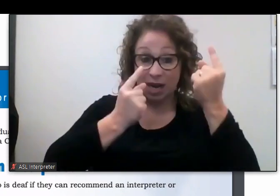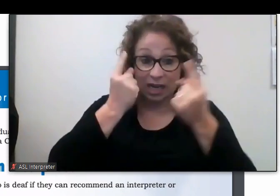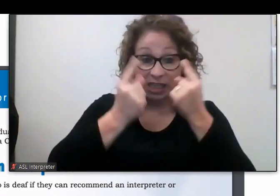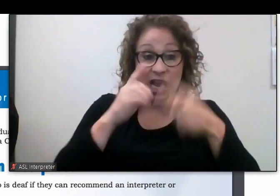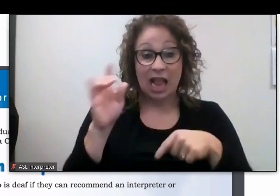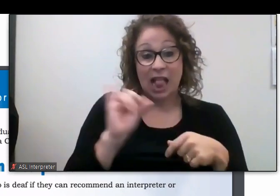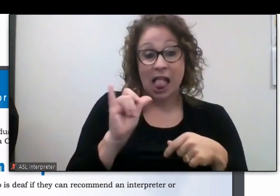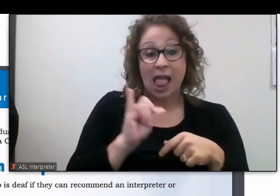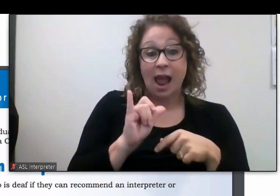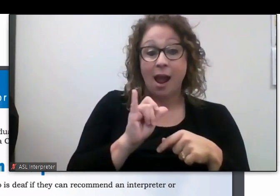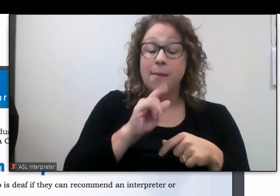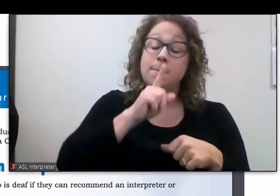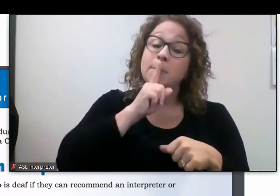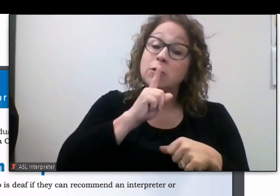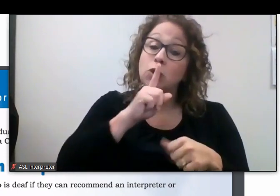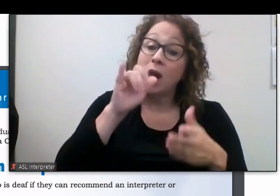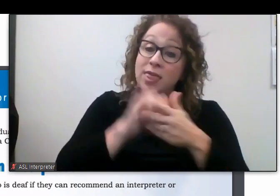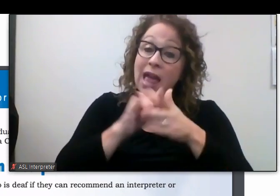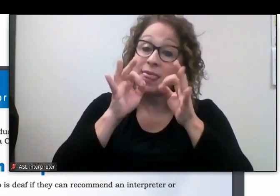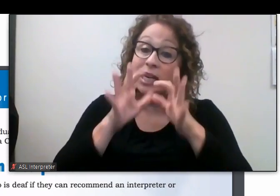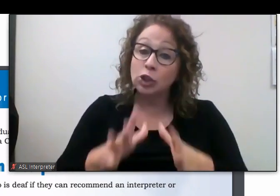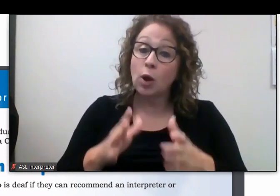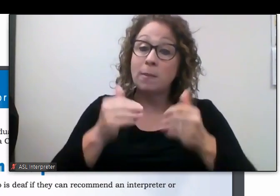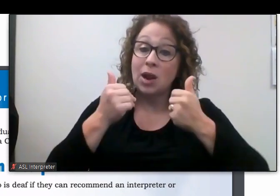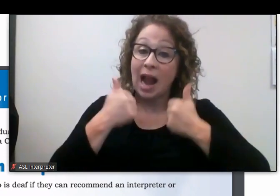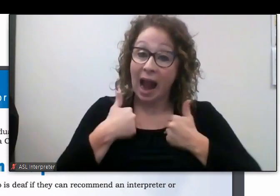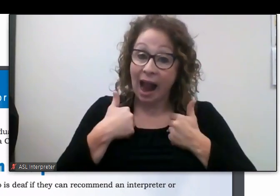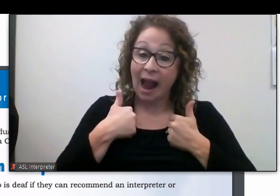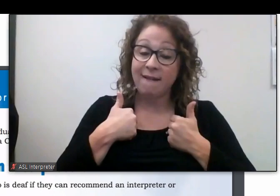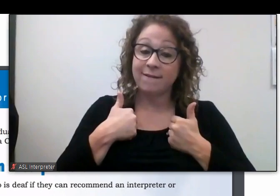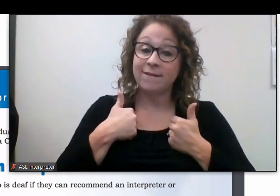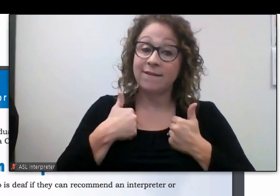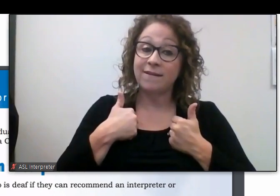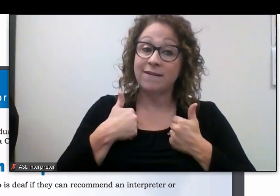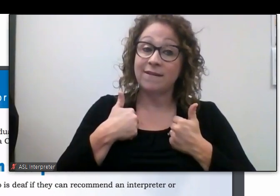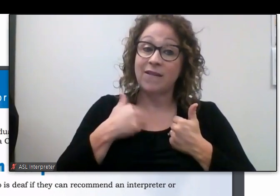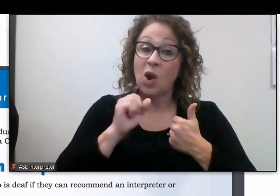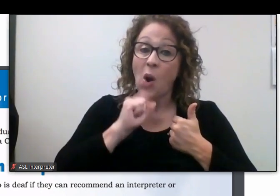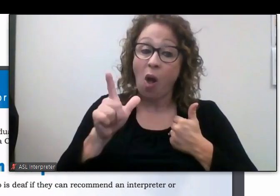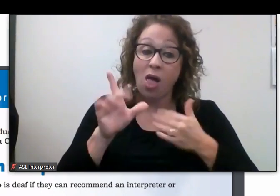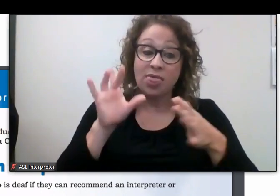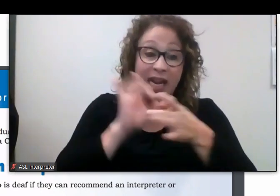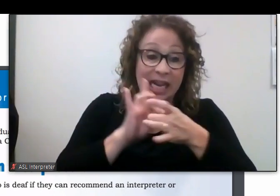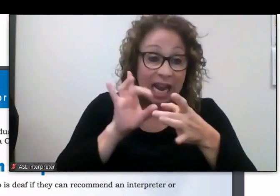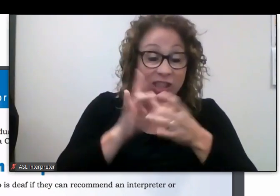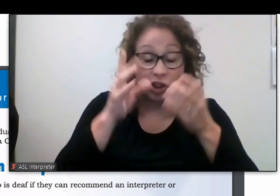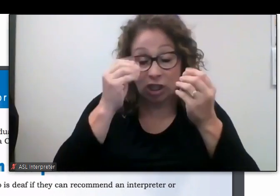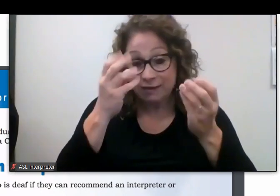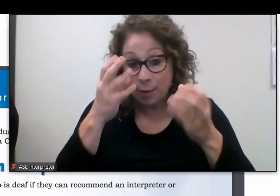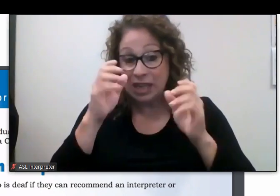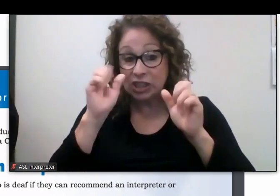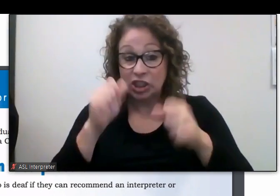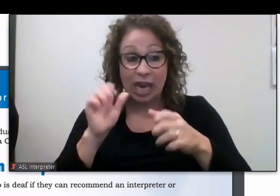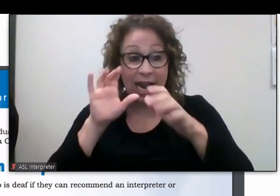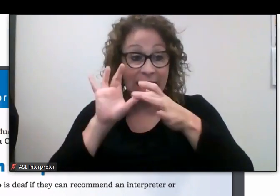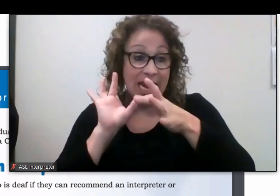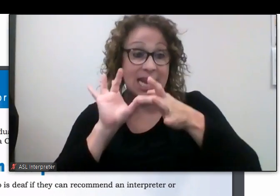making sure the interpreter has all the connection information to be able to connect successfully.